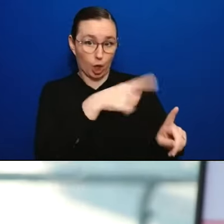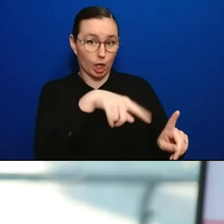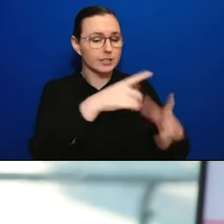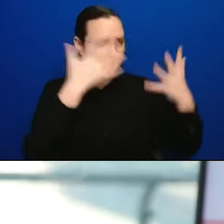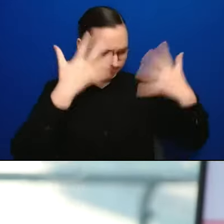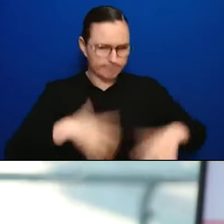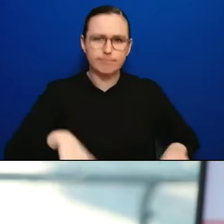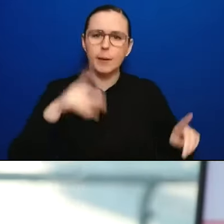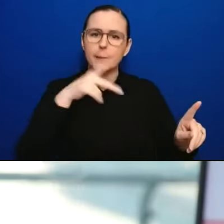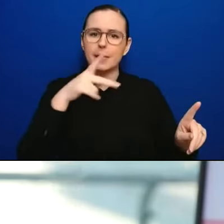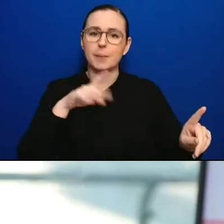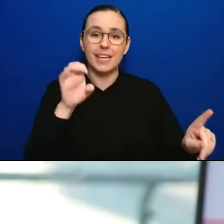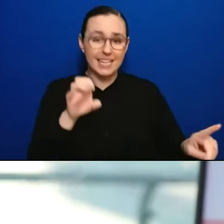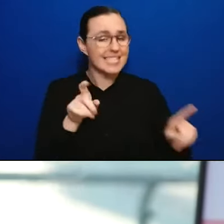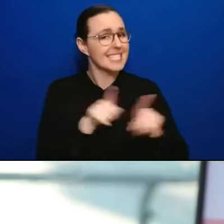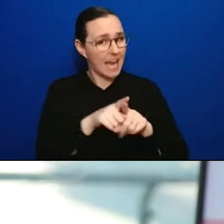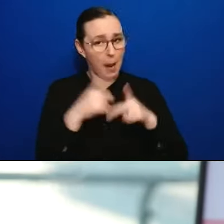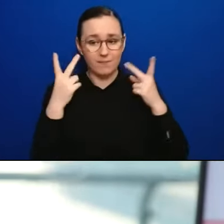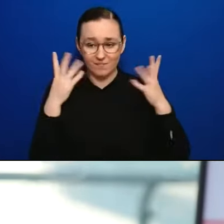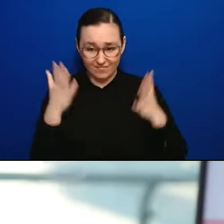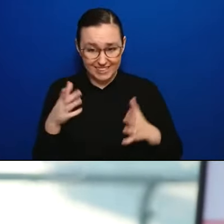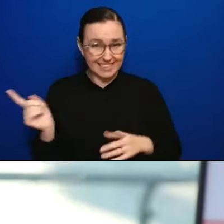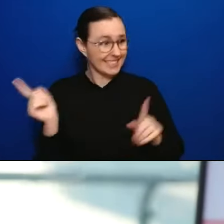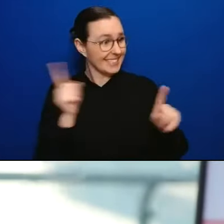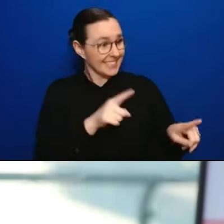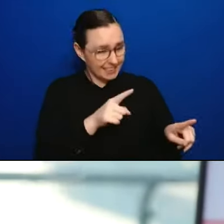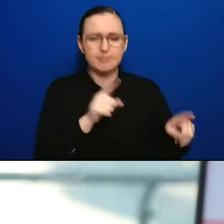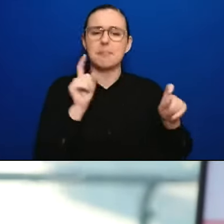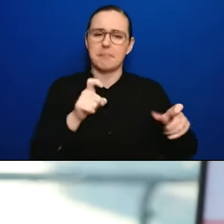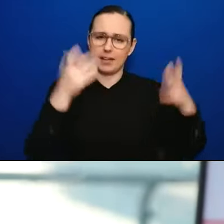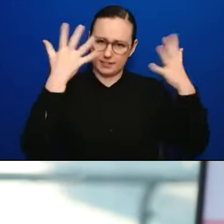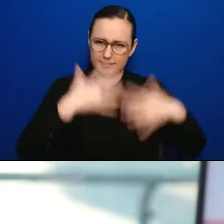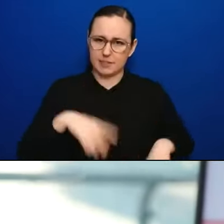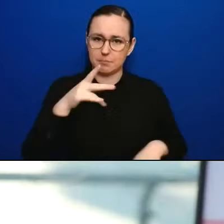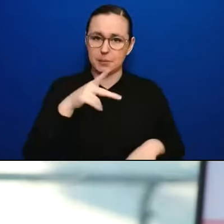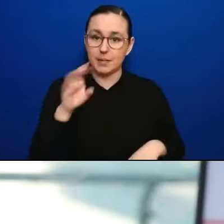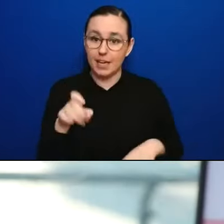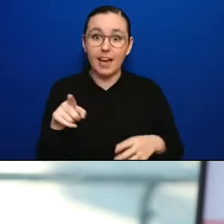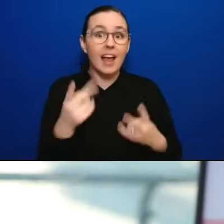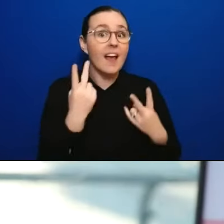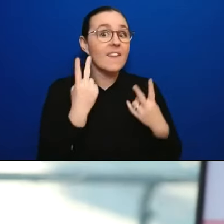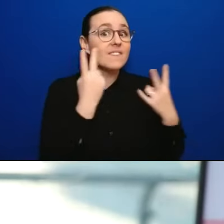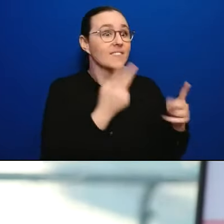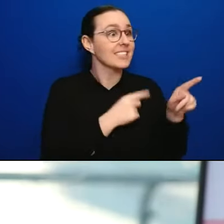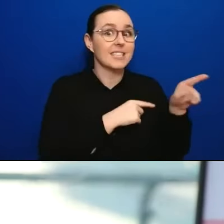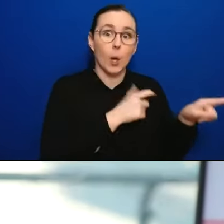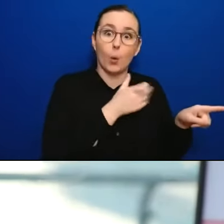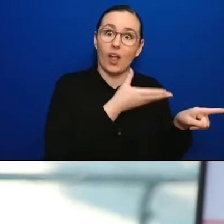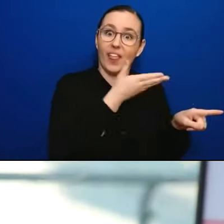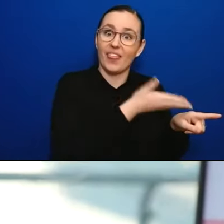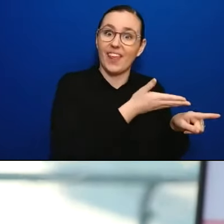And wearing PPPAnd wearing PPE s